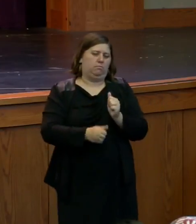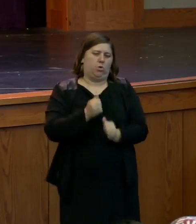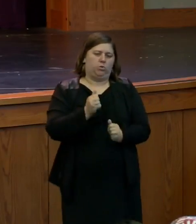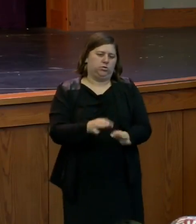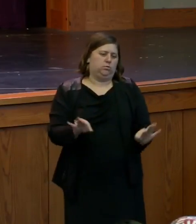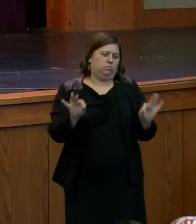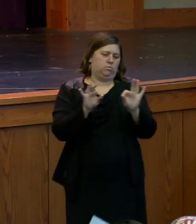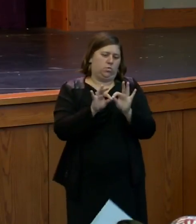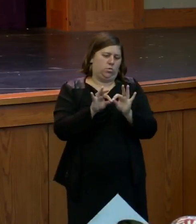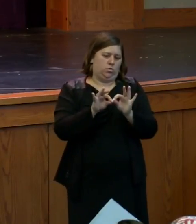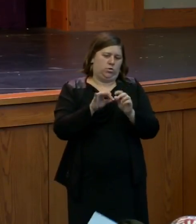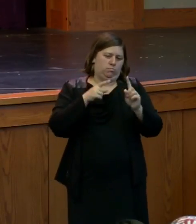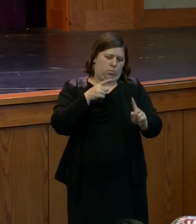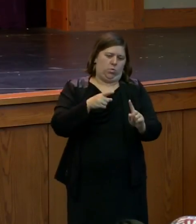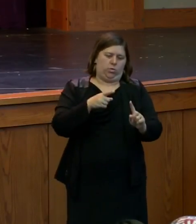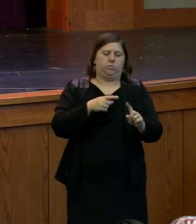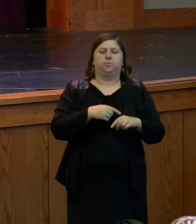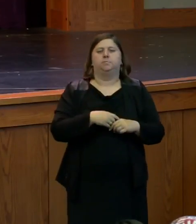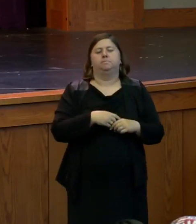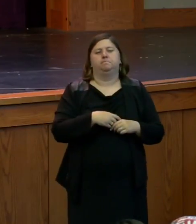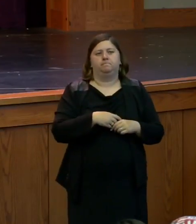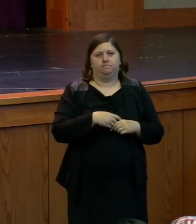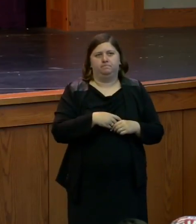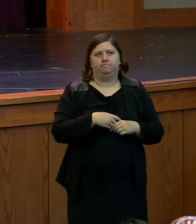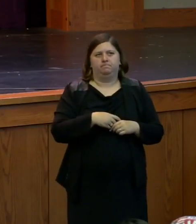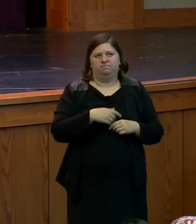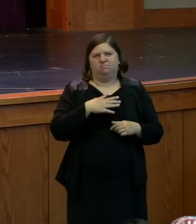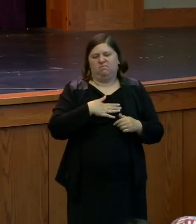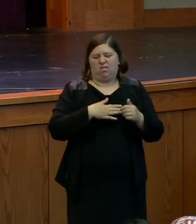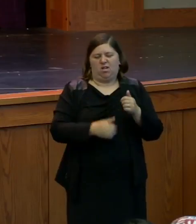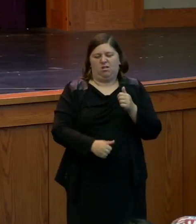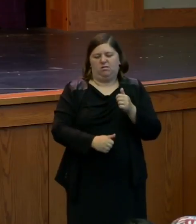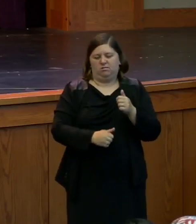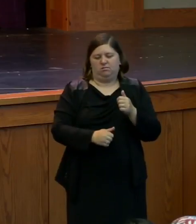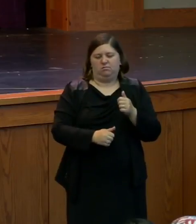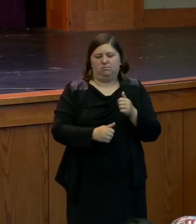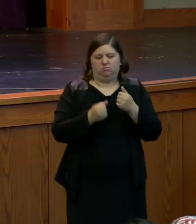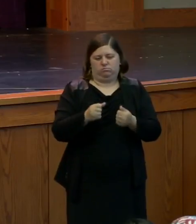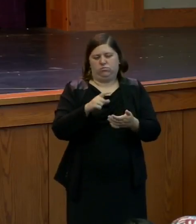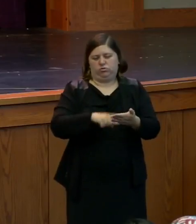I BELIEVE STRONGLY THAT THE NUMBER OF LEGISLATORS MUST BE INCREASED.